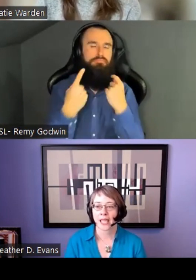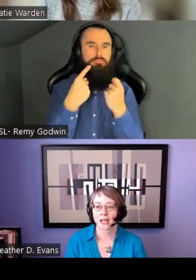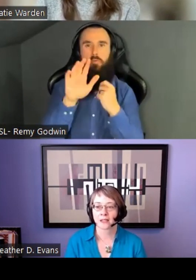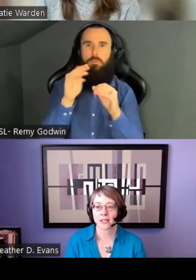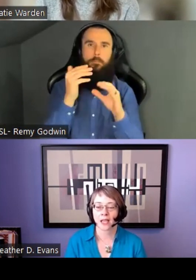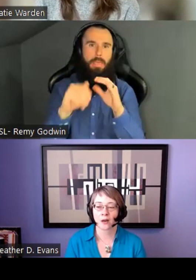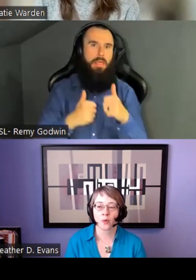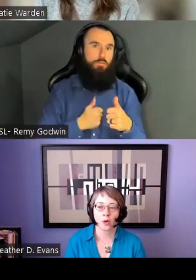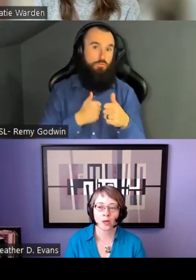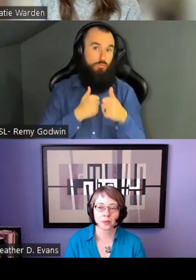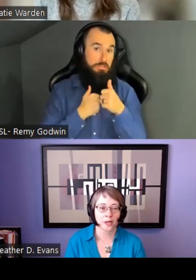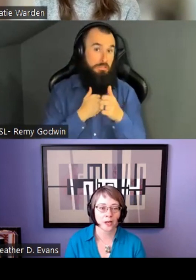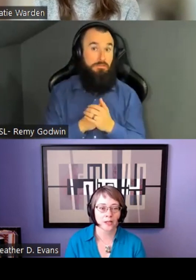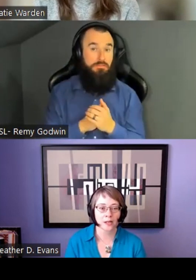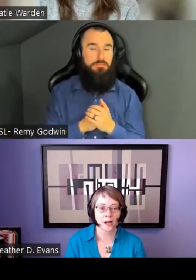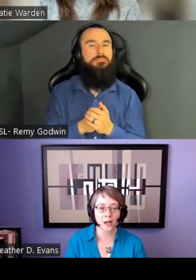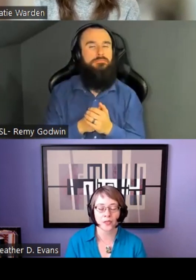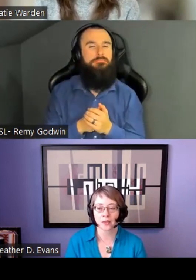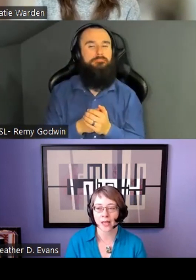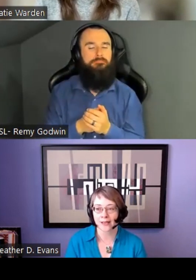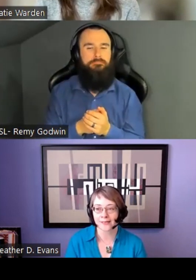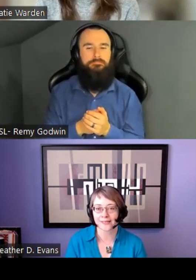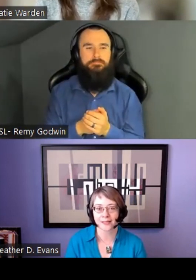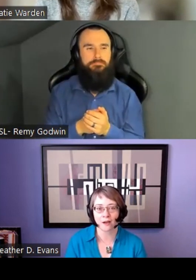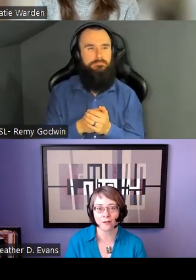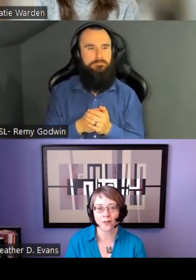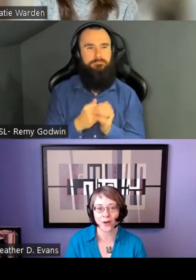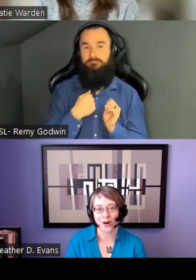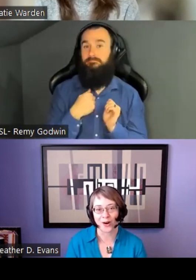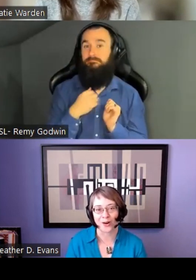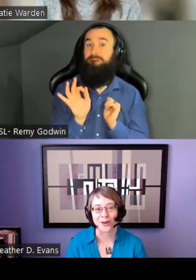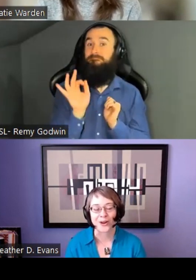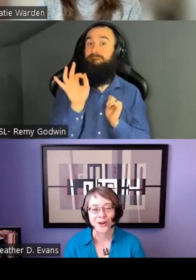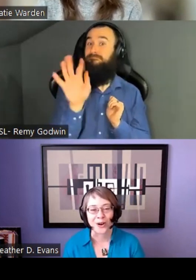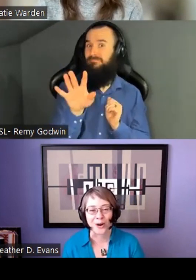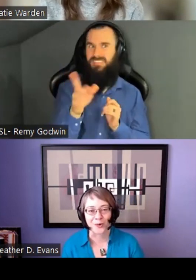And again, we wanna plug the last of our webinars